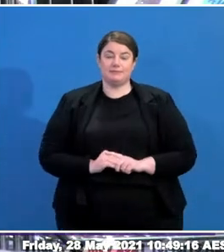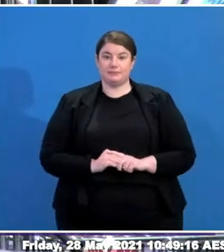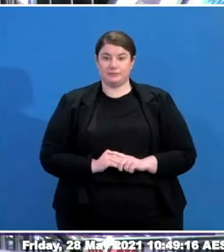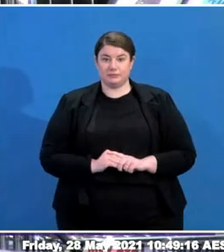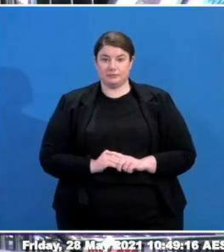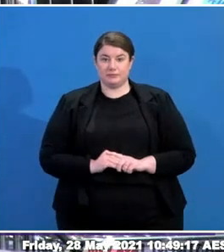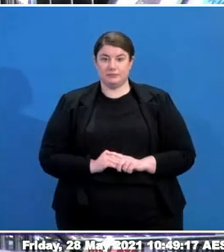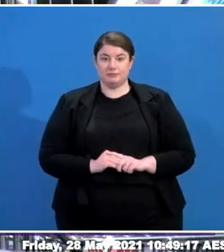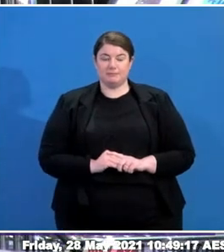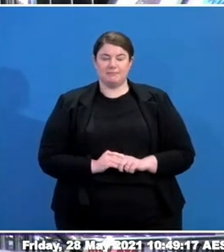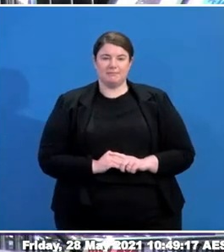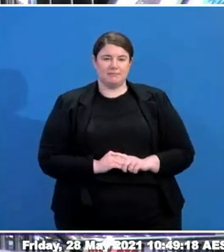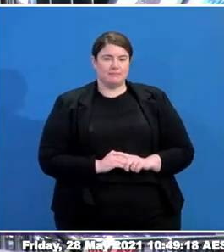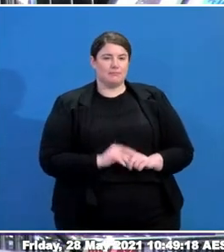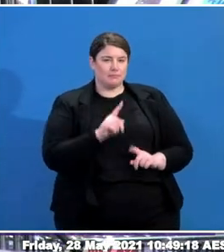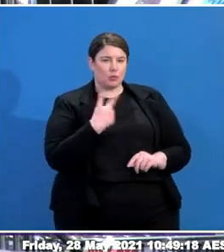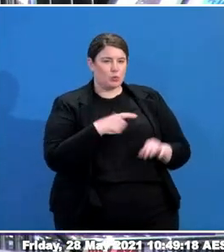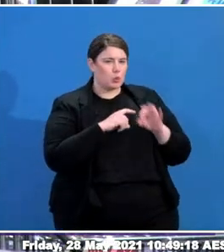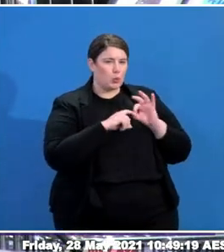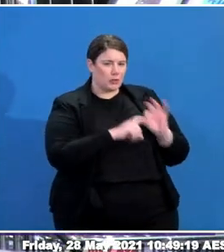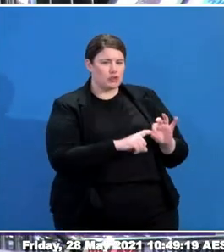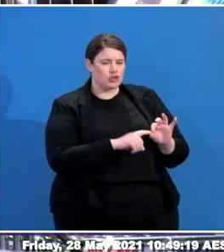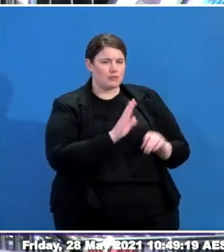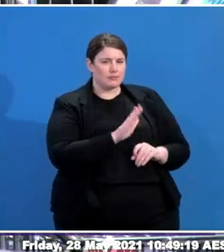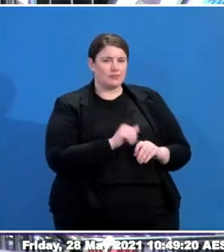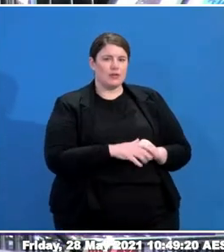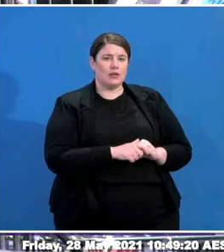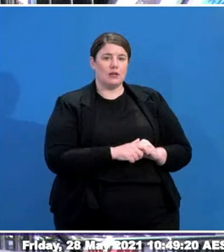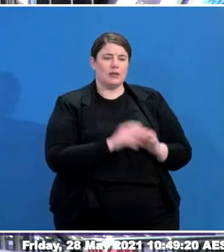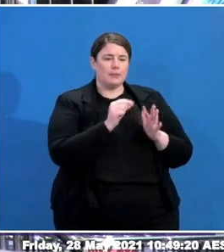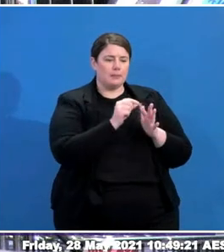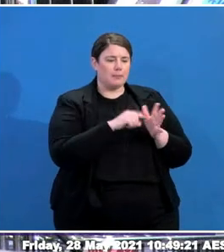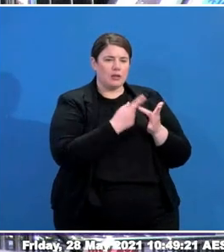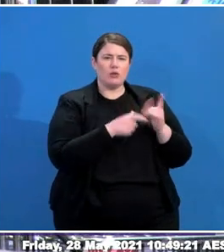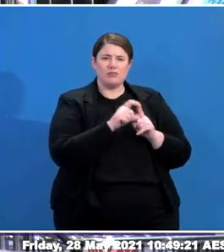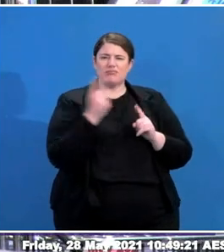I want to put to you that a review of the Piaud report disclosed a